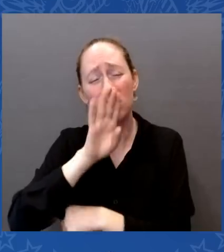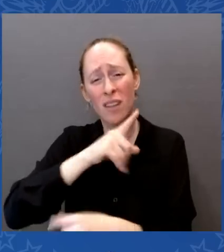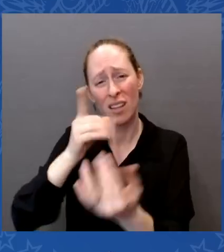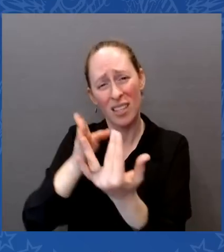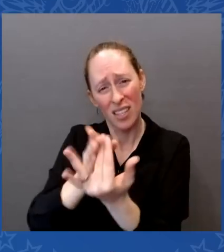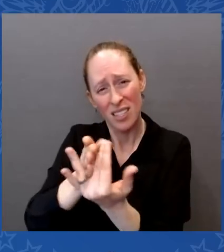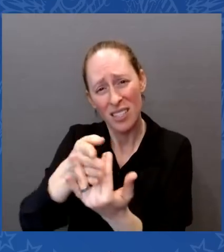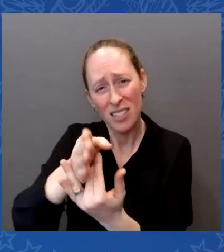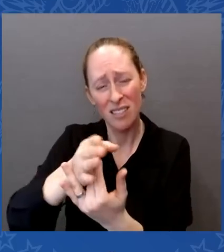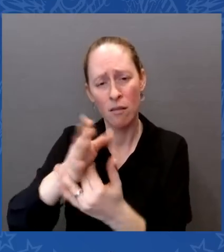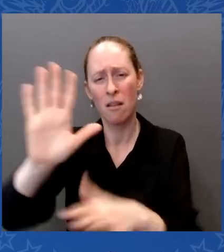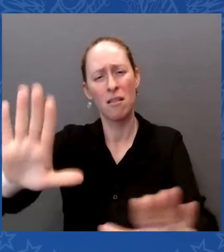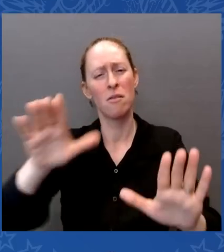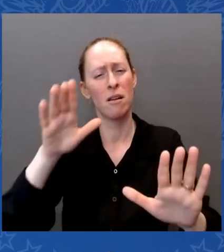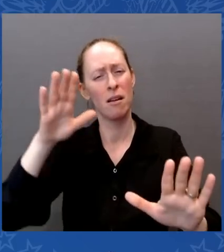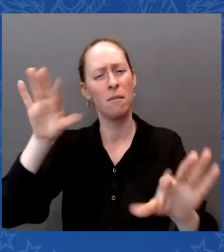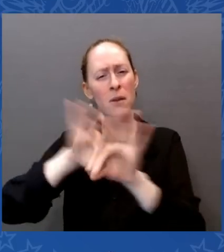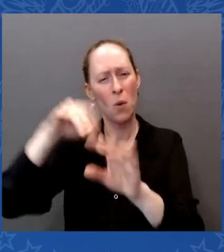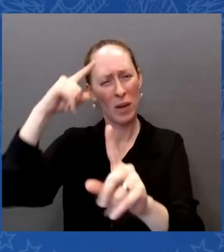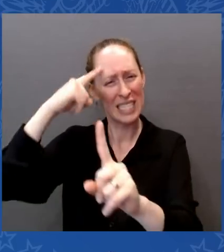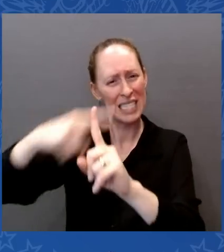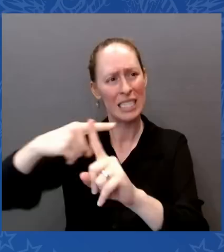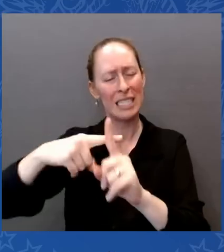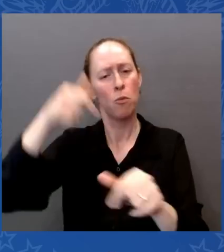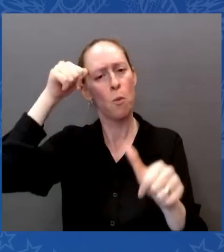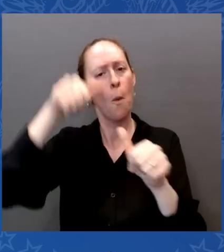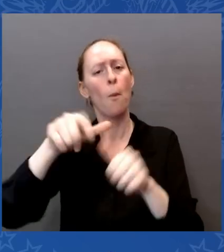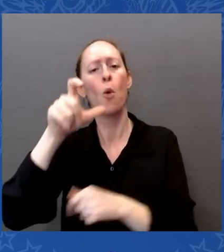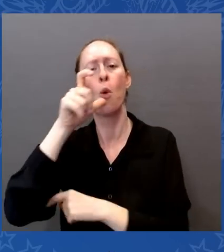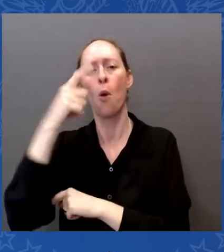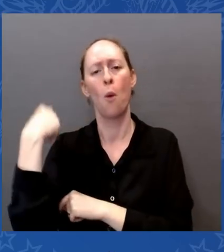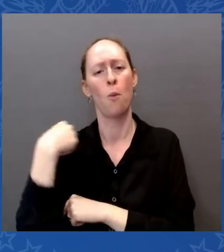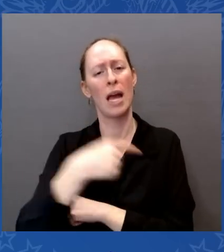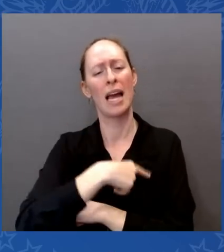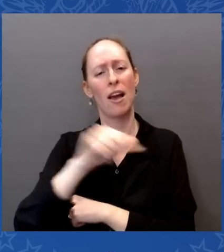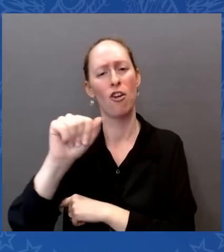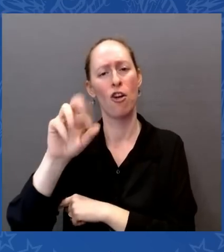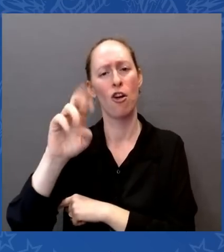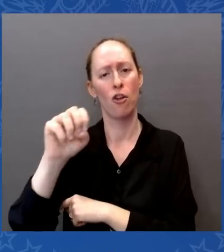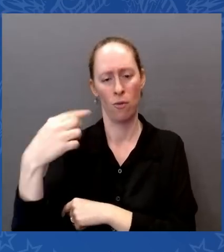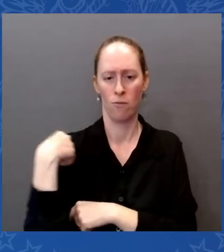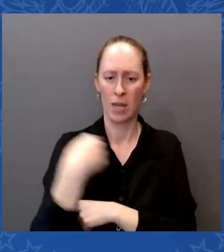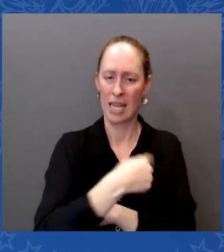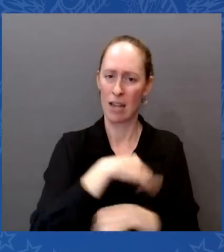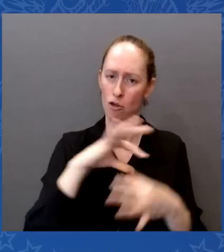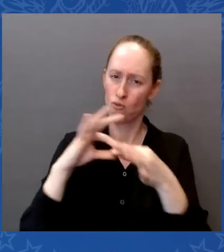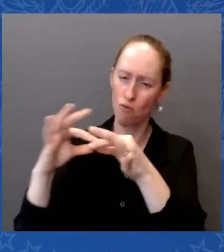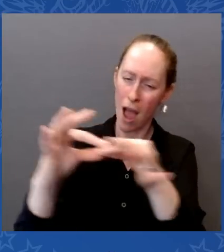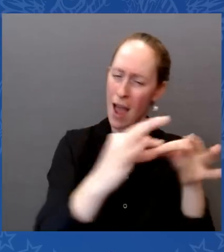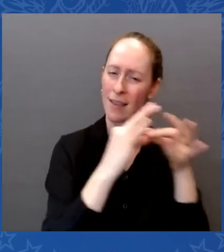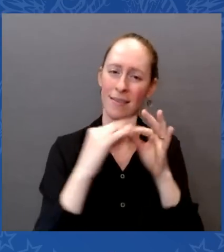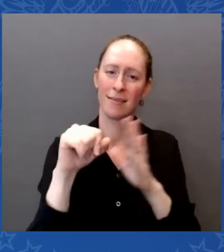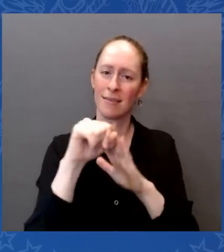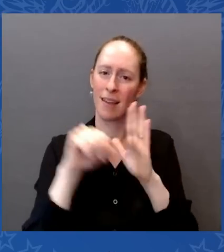and there's nothing beyond our capacity. And we're better positioned than any other country in the world to get through this difficult period.